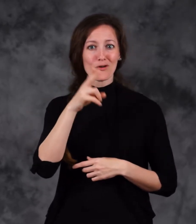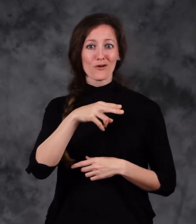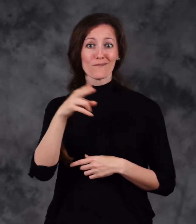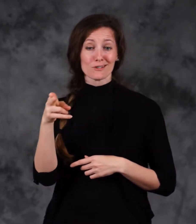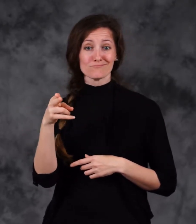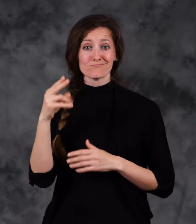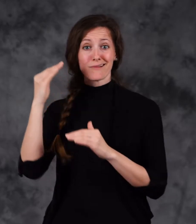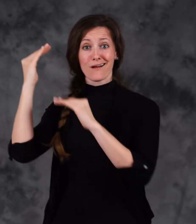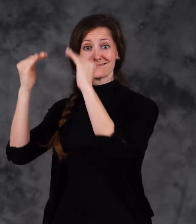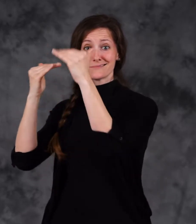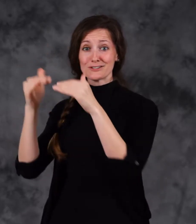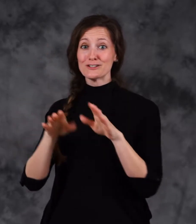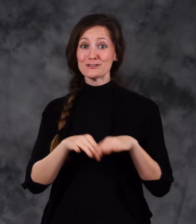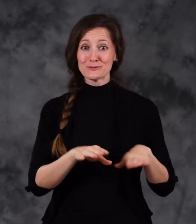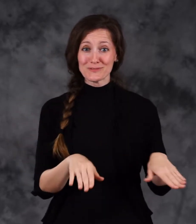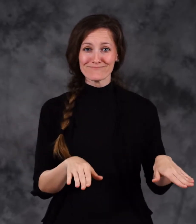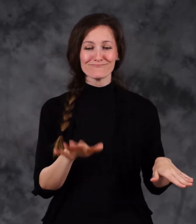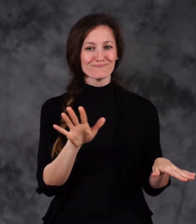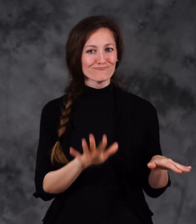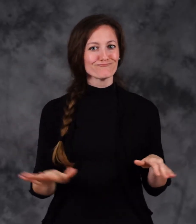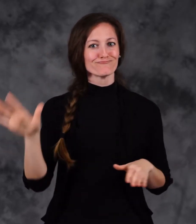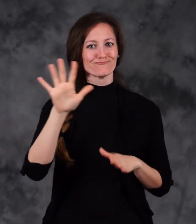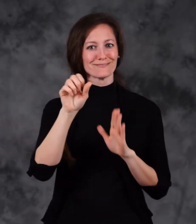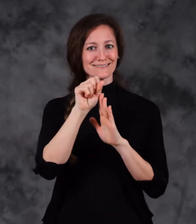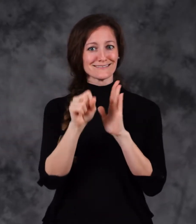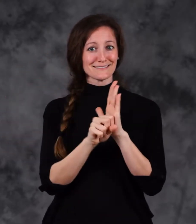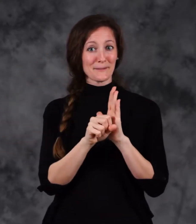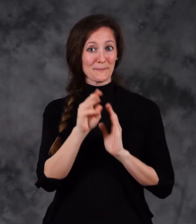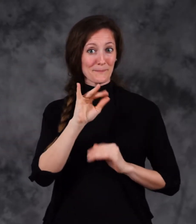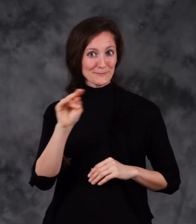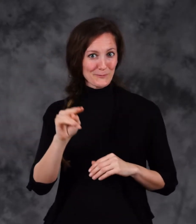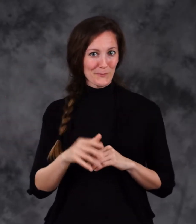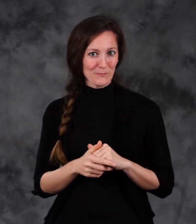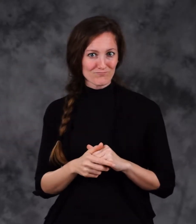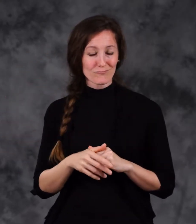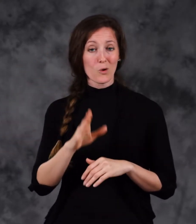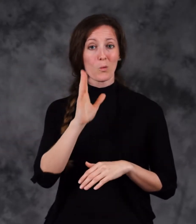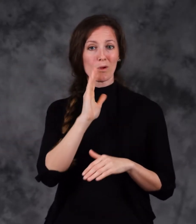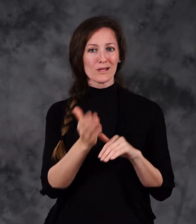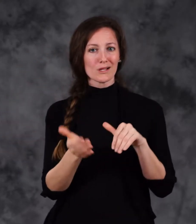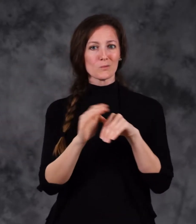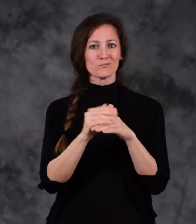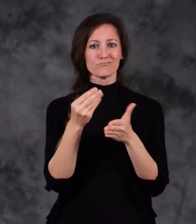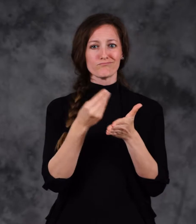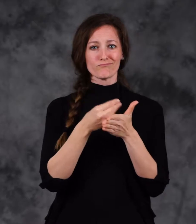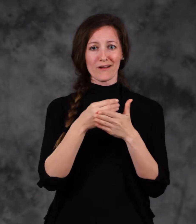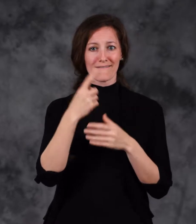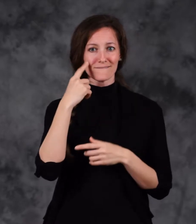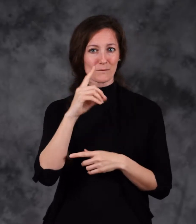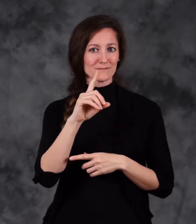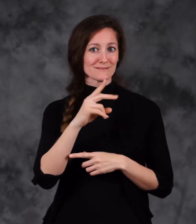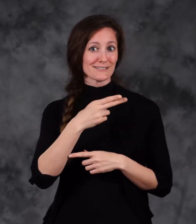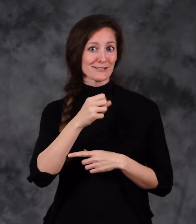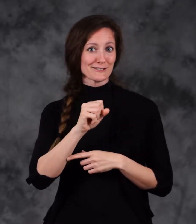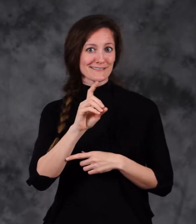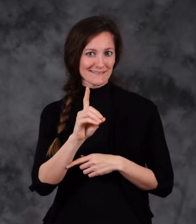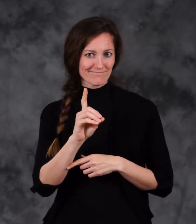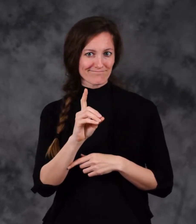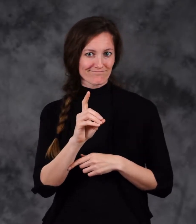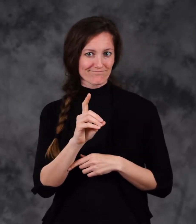and hard of hearing adults and children across the state and increase the funding for DHHSD.